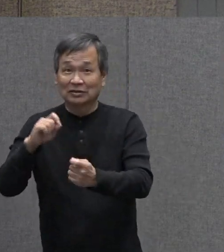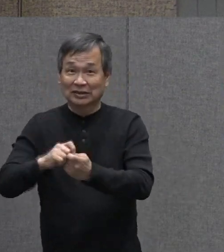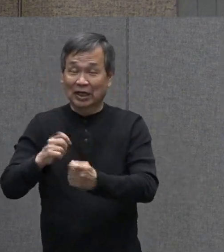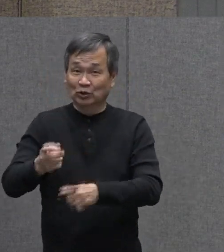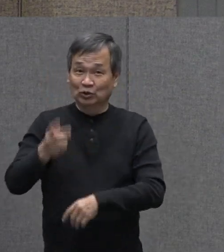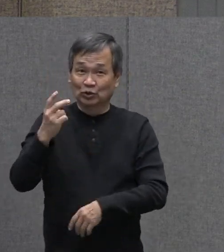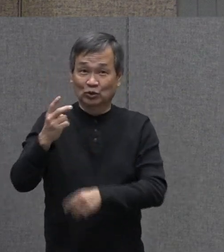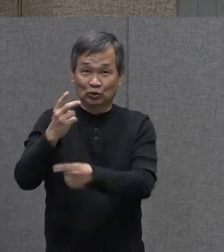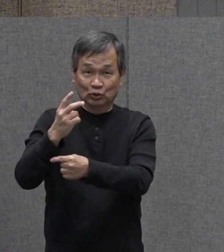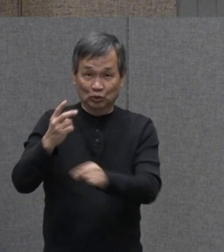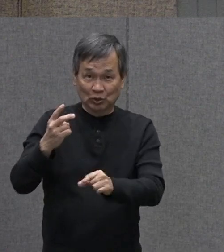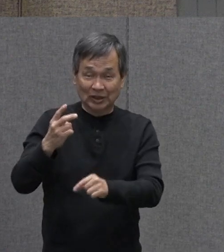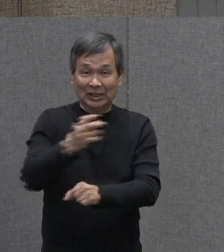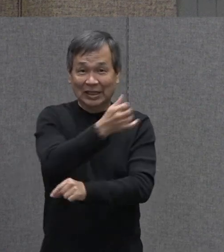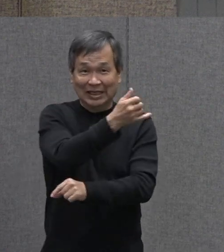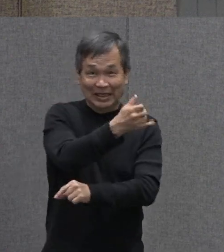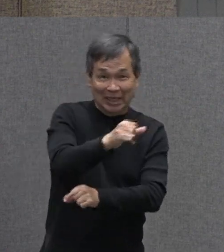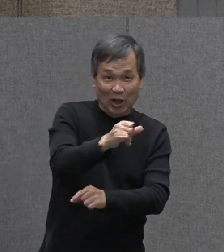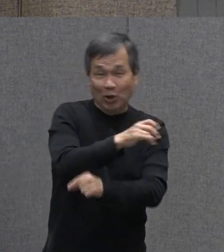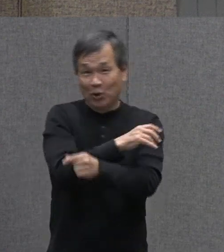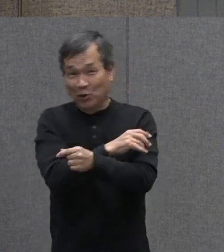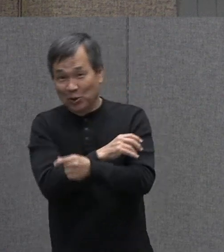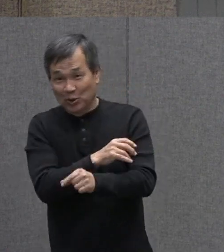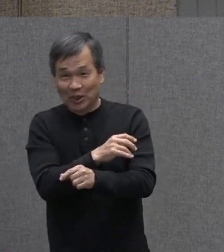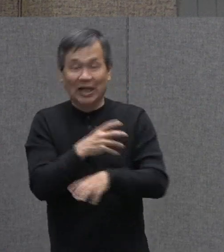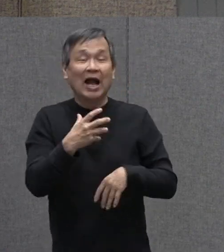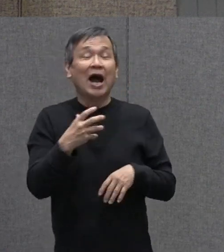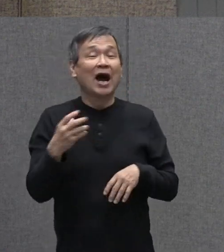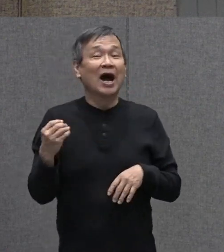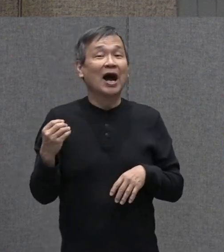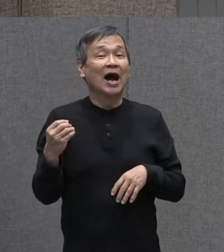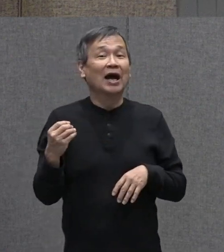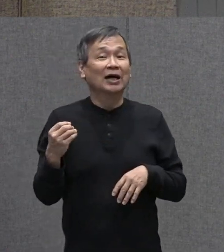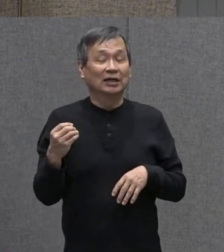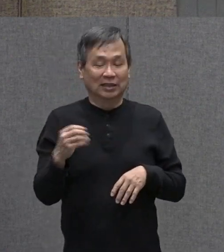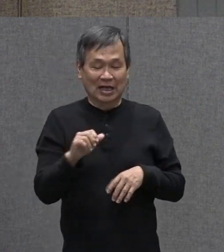I can see a yellow honeydew and a green pear.